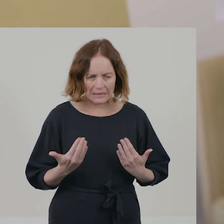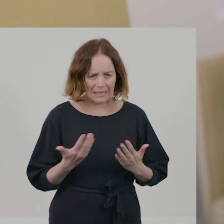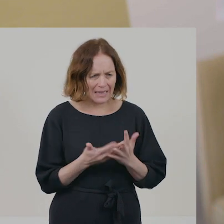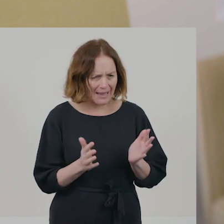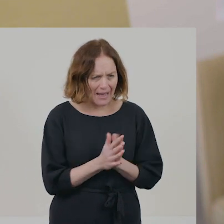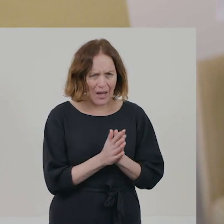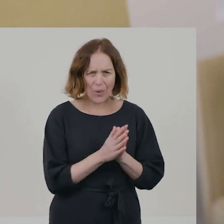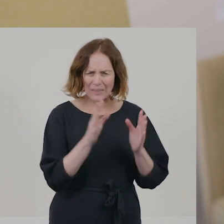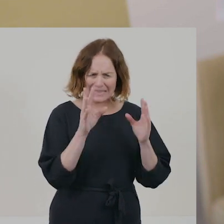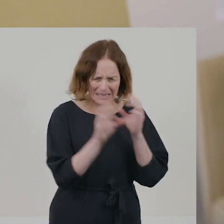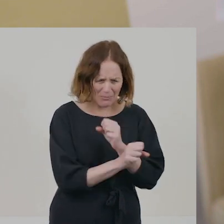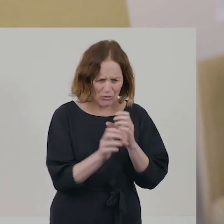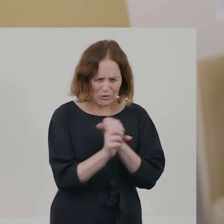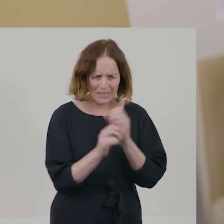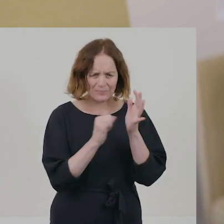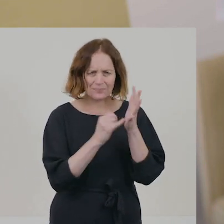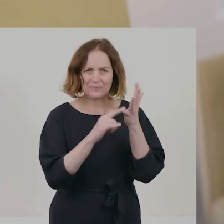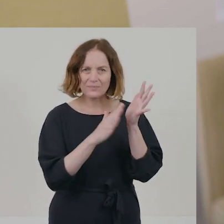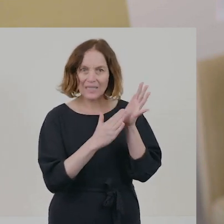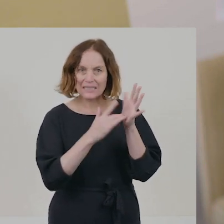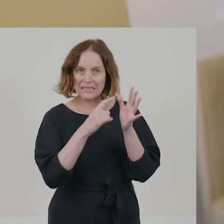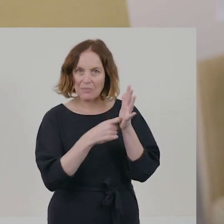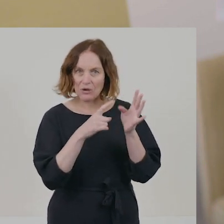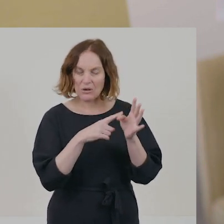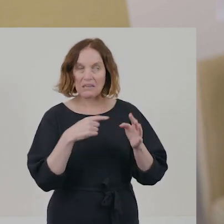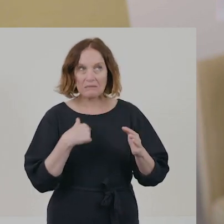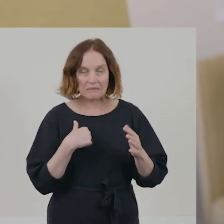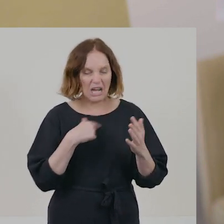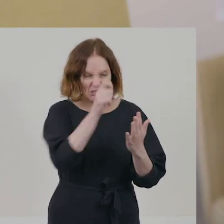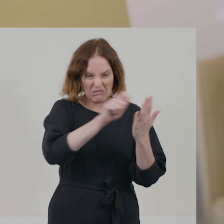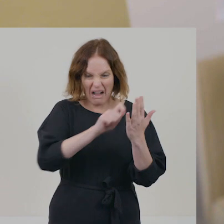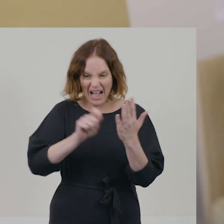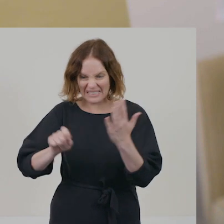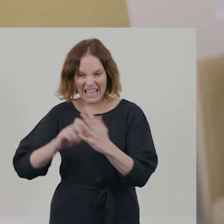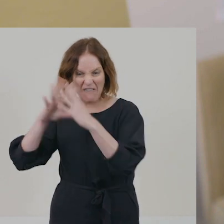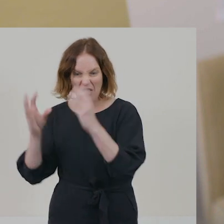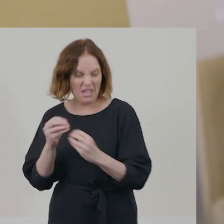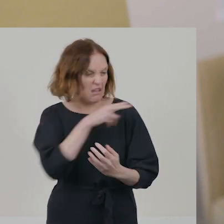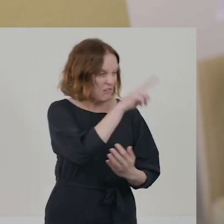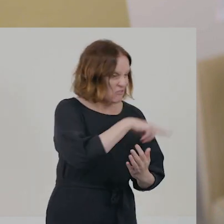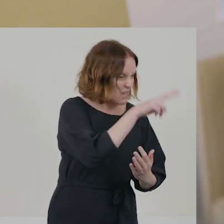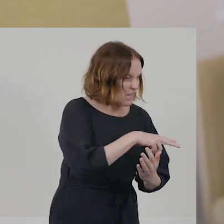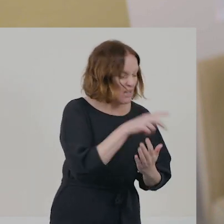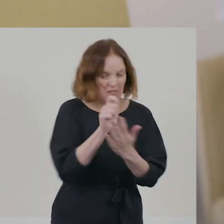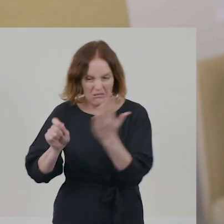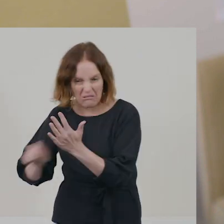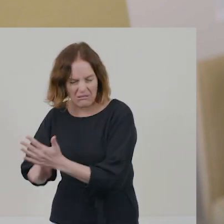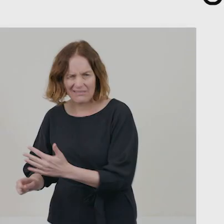and ended up just writing down pretty much everything I had just read. This was definitely not what I was supposed to do.